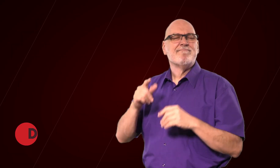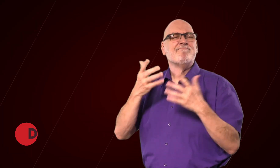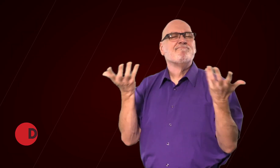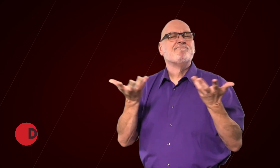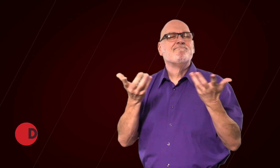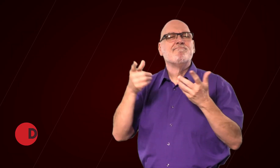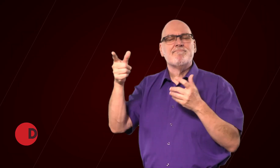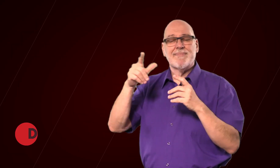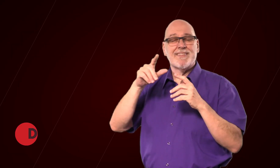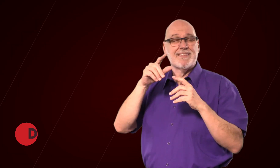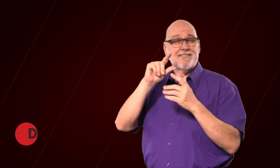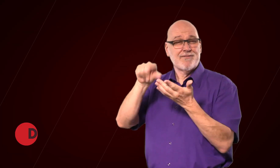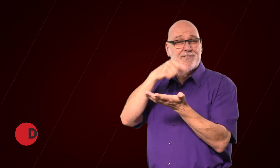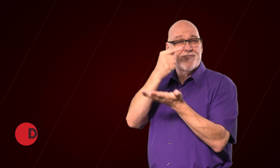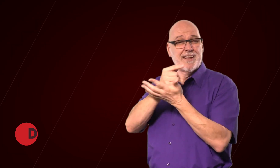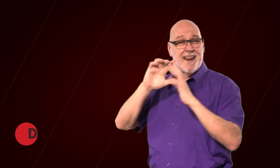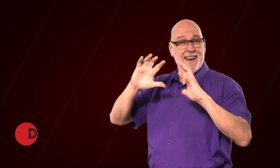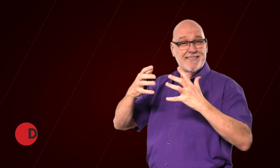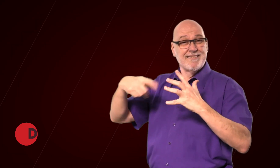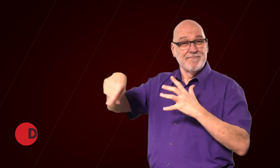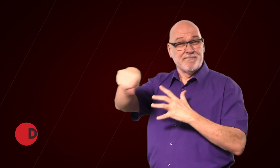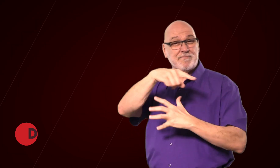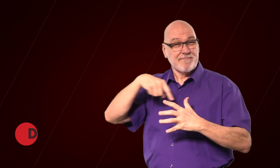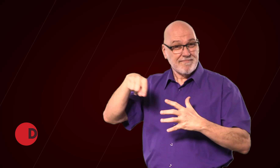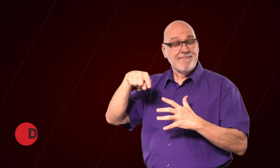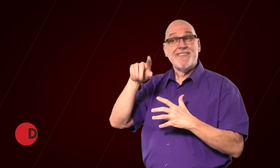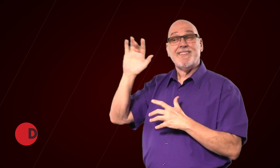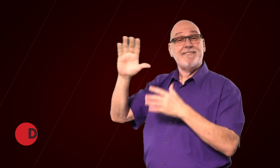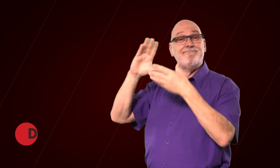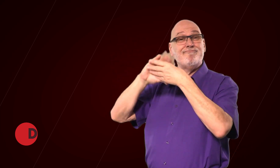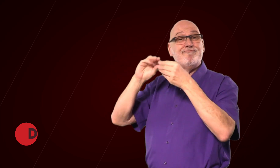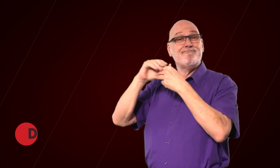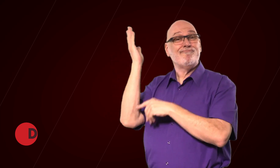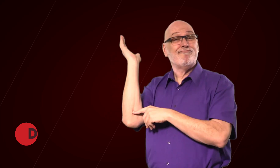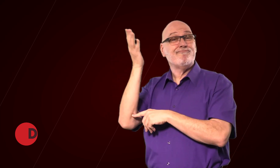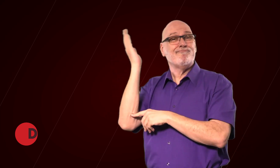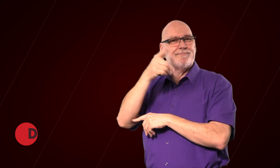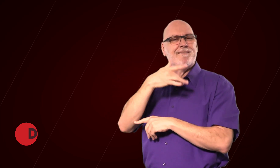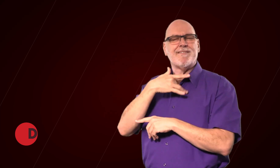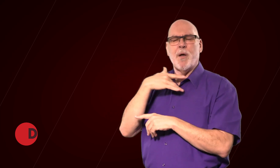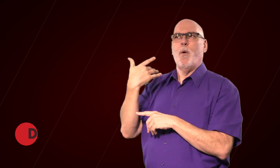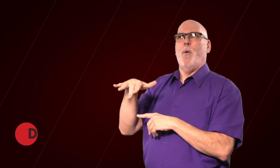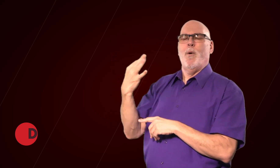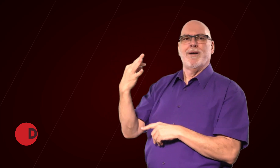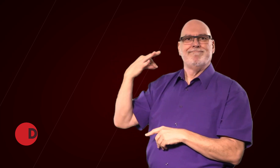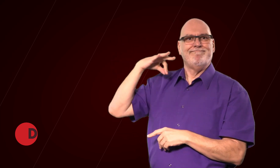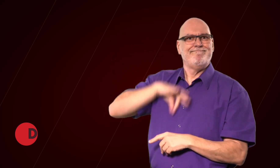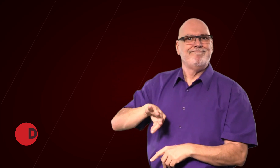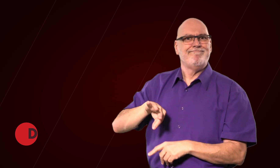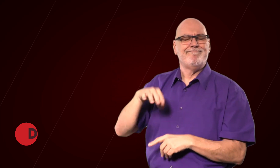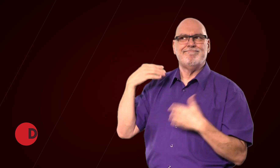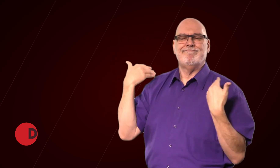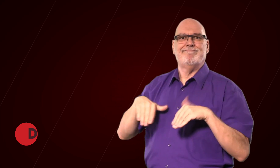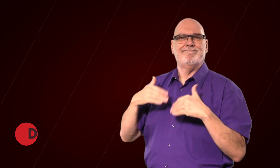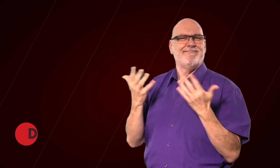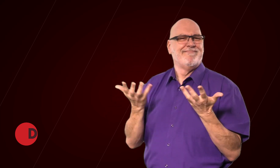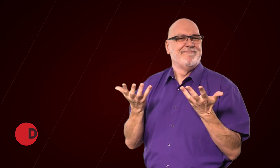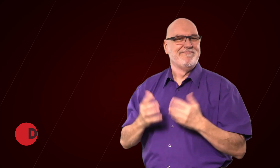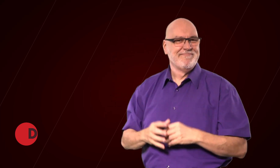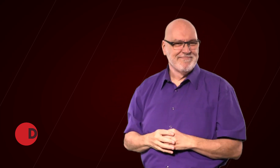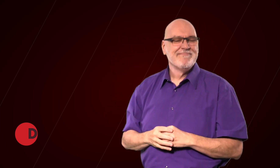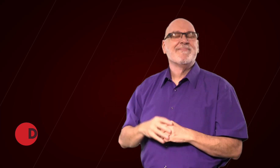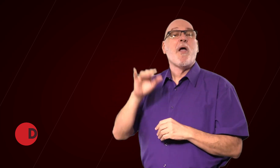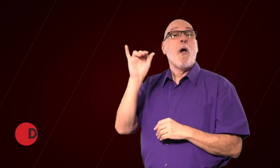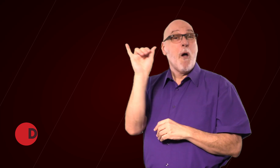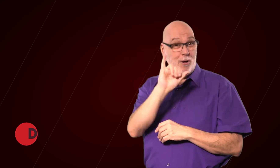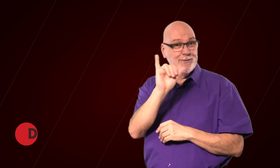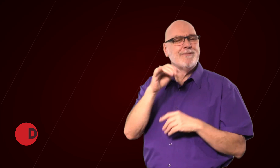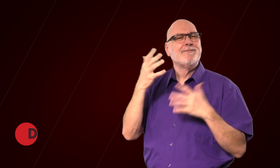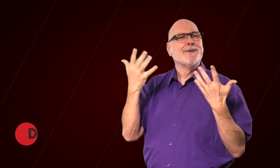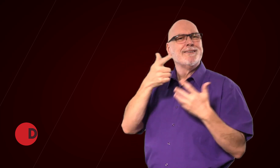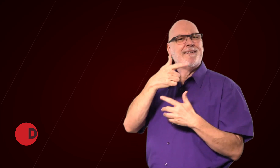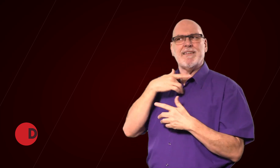[Anselmo]: What did you gain from his address to the graduating class?